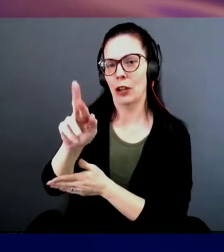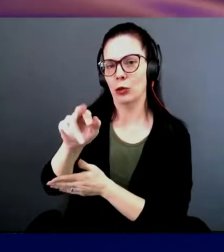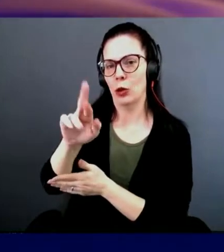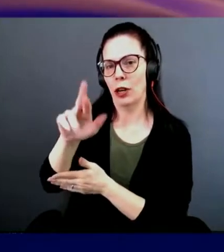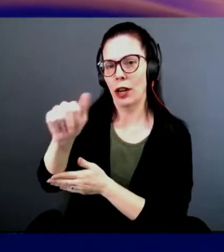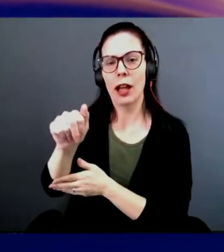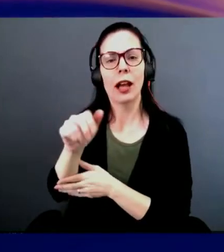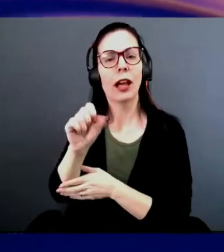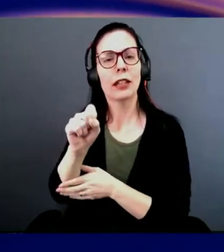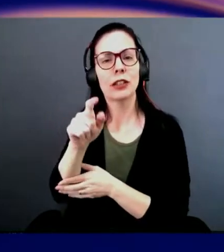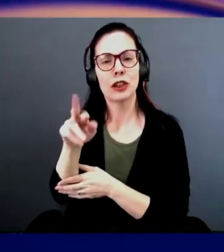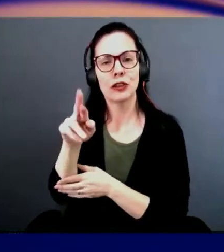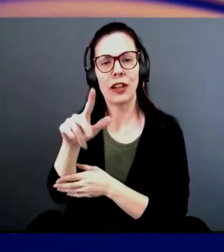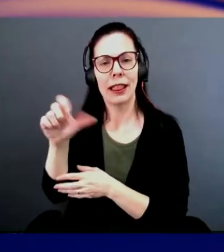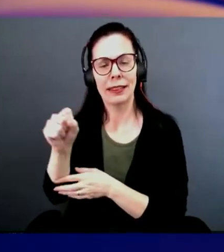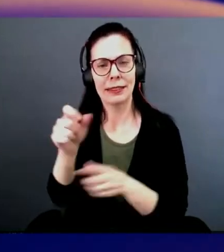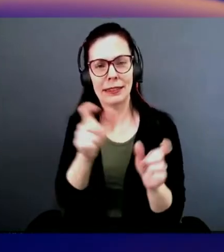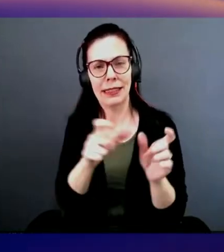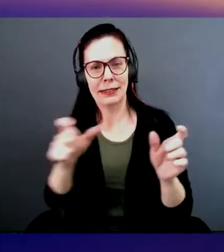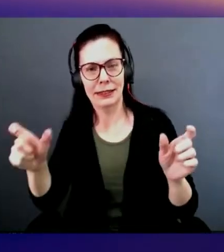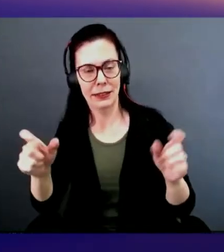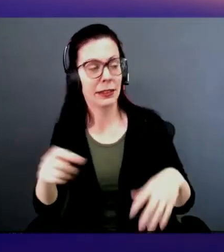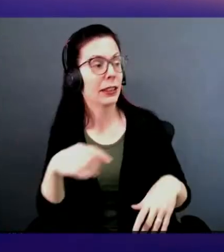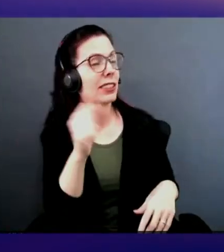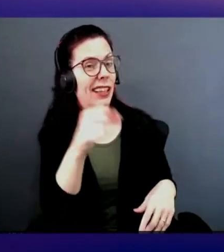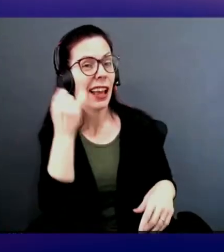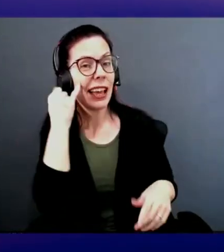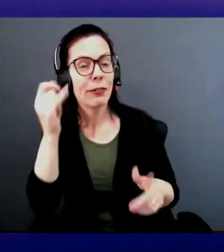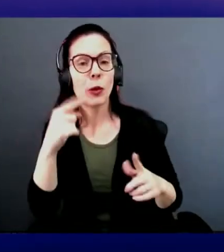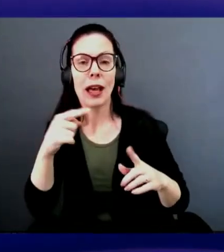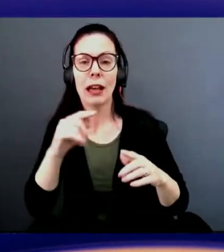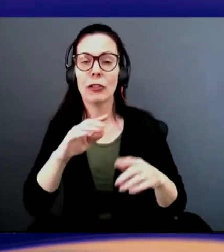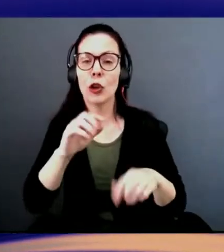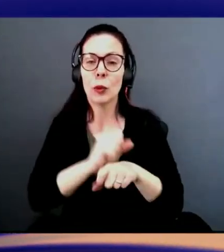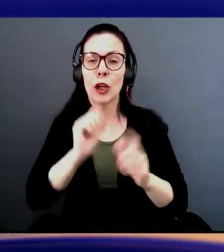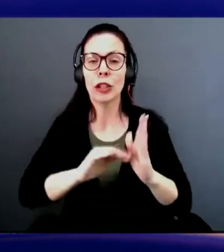I mean, you know, if you've got spiky workloads, right? And you're trying to figure out